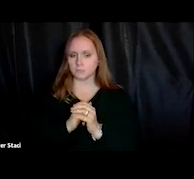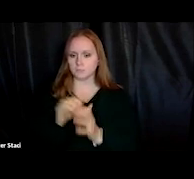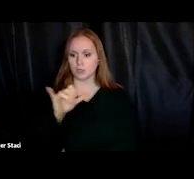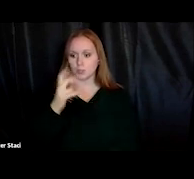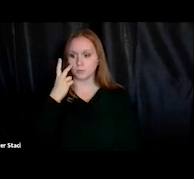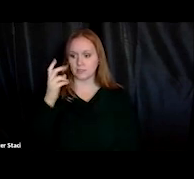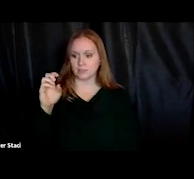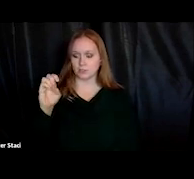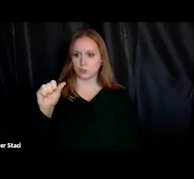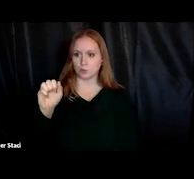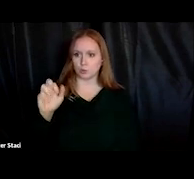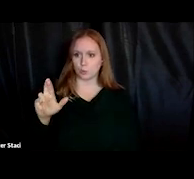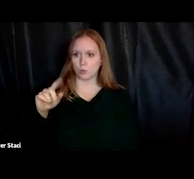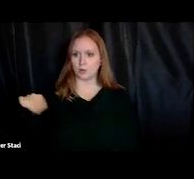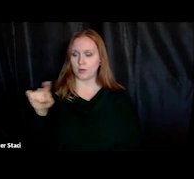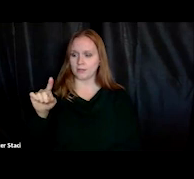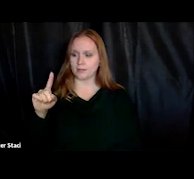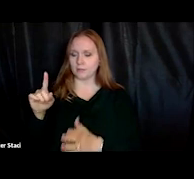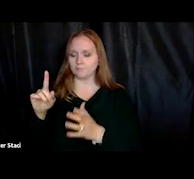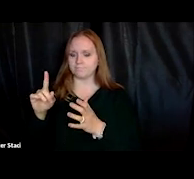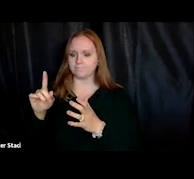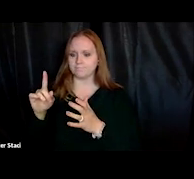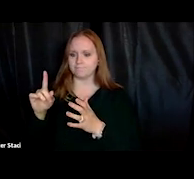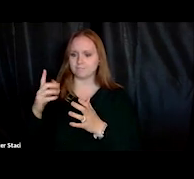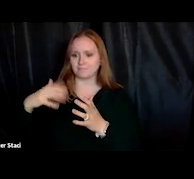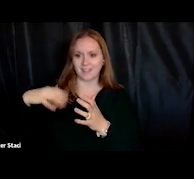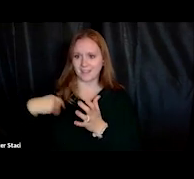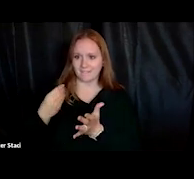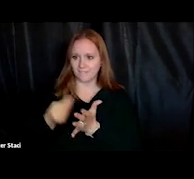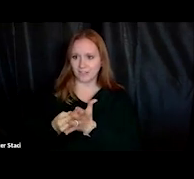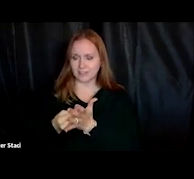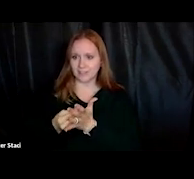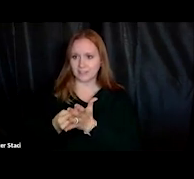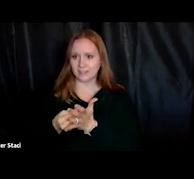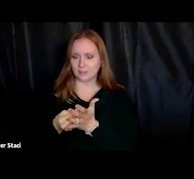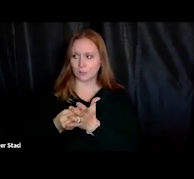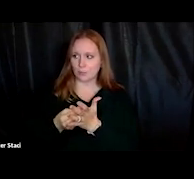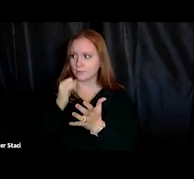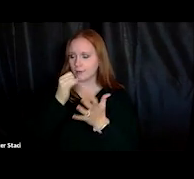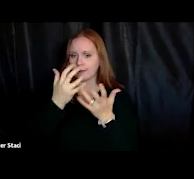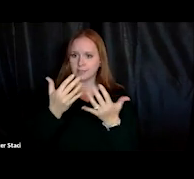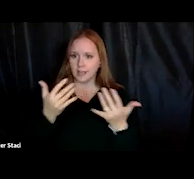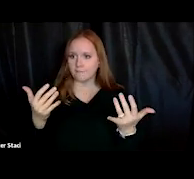for projects or communities that aren't yet funded or don't have diverse streams of funding as a strategy